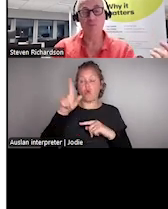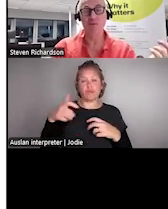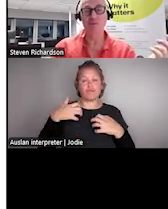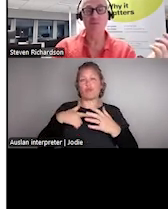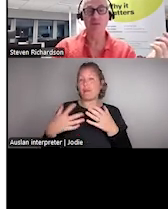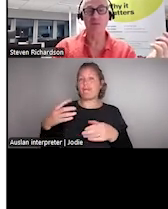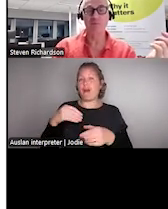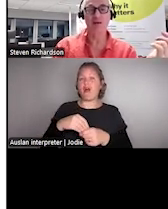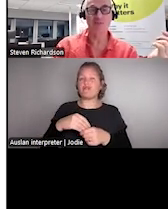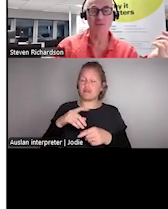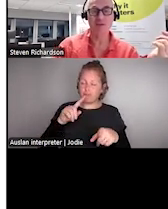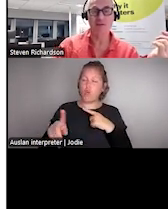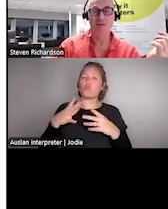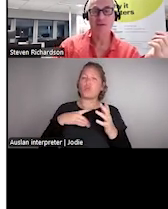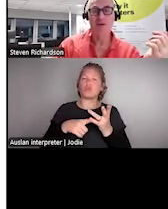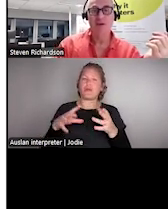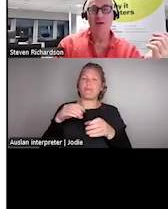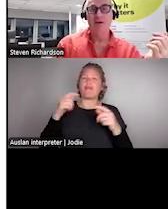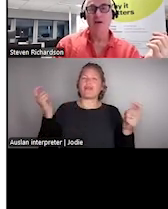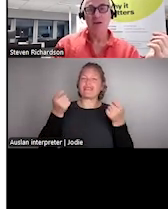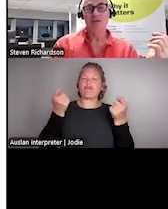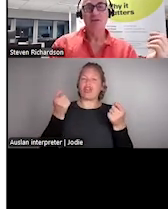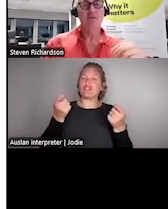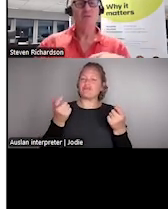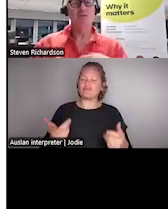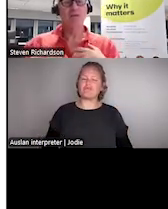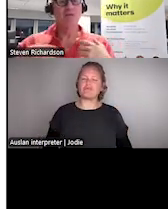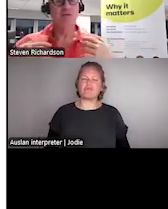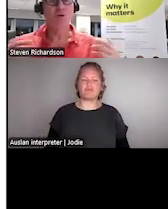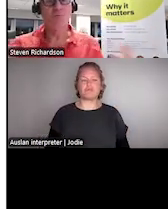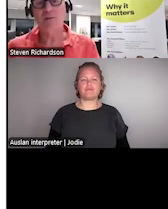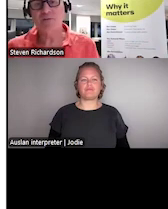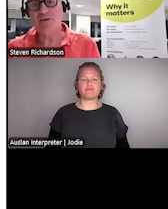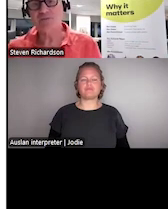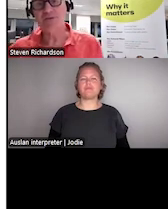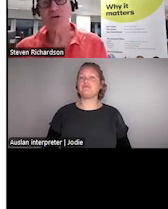with you and be part of something. OK, so we moved on what happens afterwards.